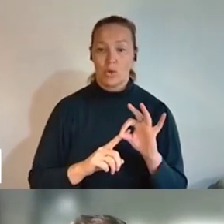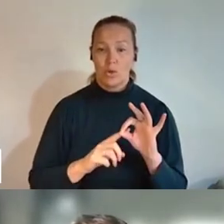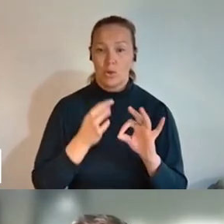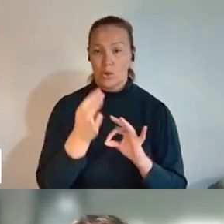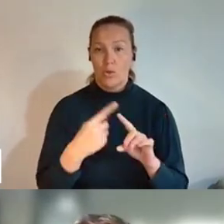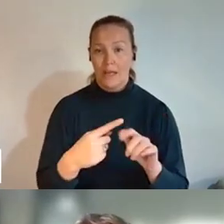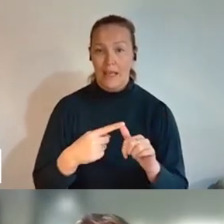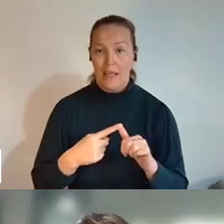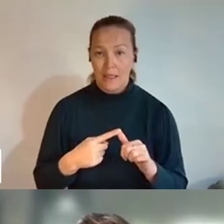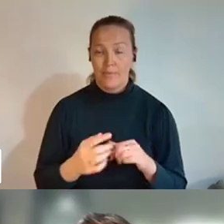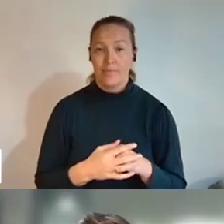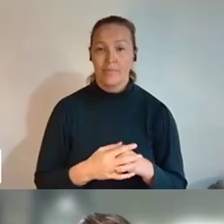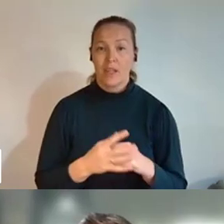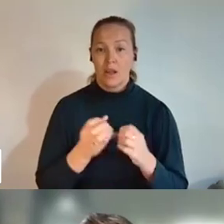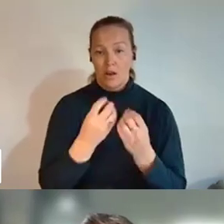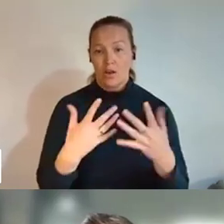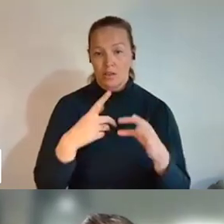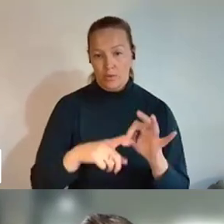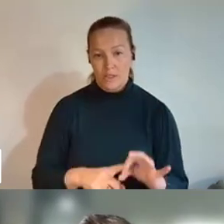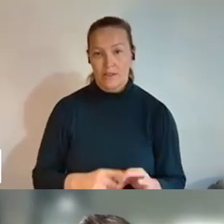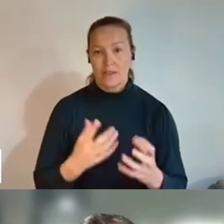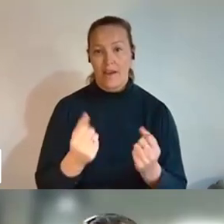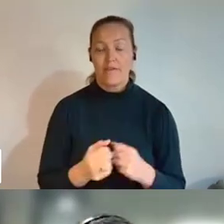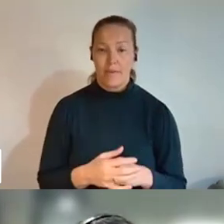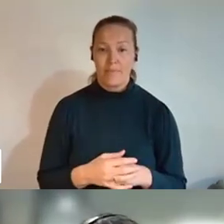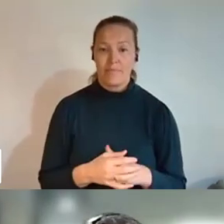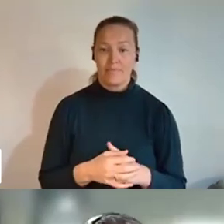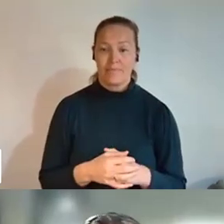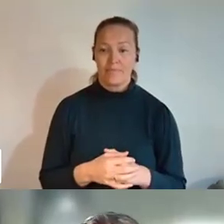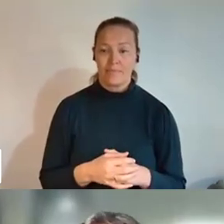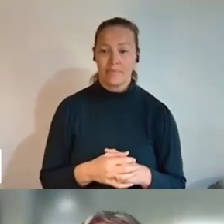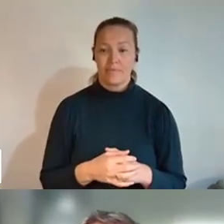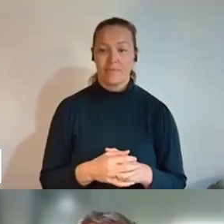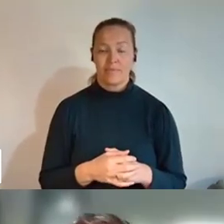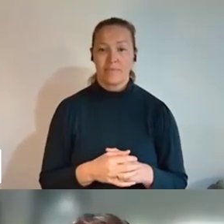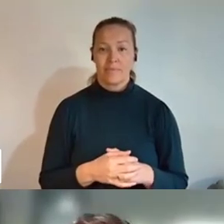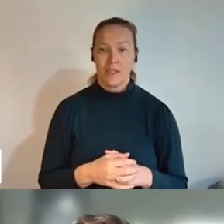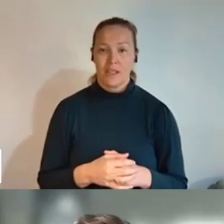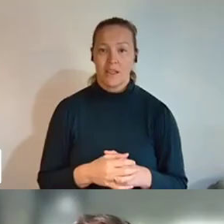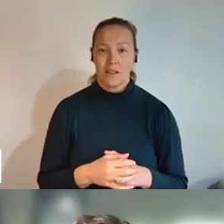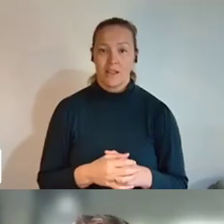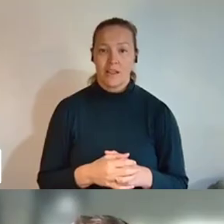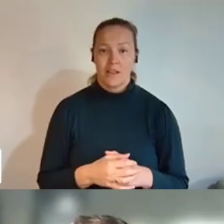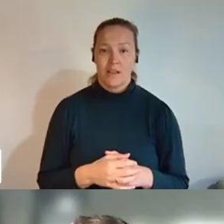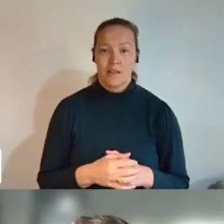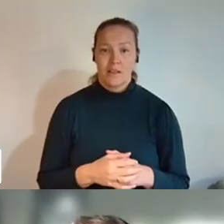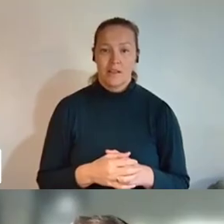questions that are coming through the Q&A section. We'd like to start with a question from Patti